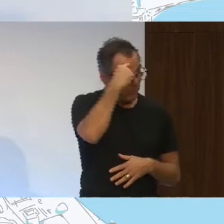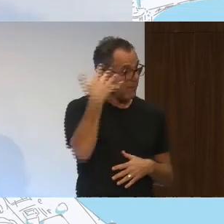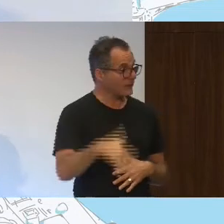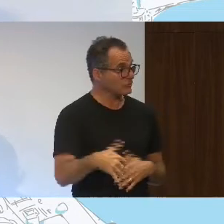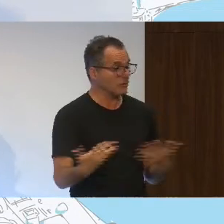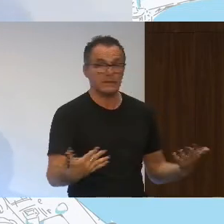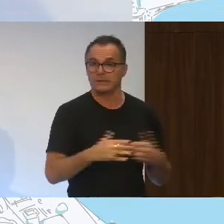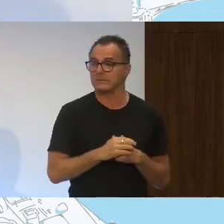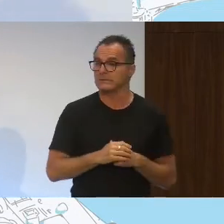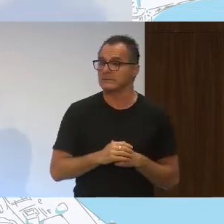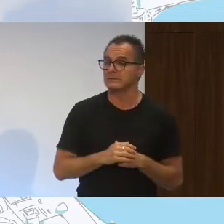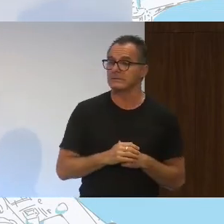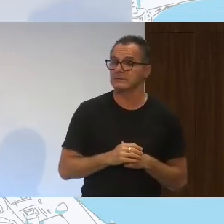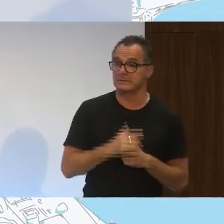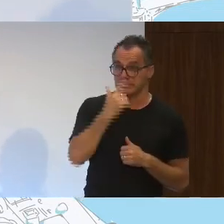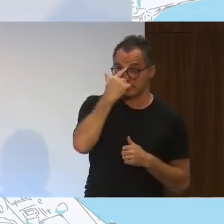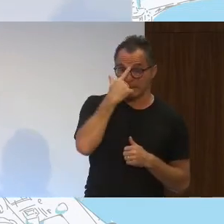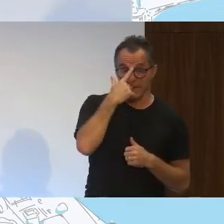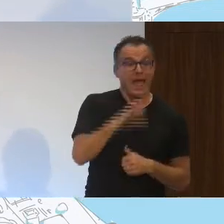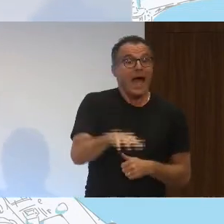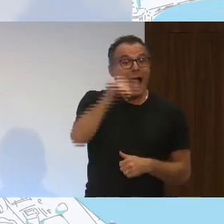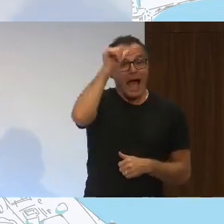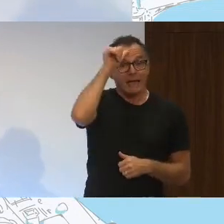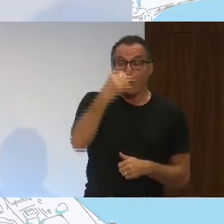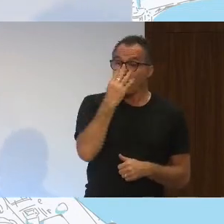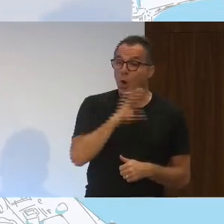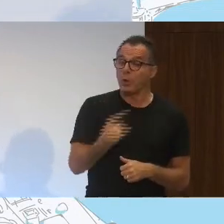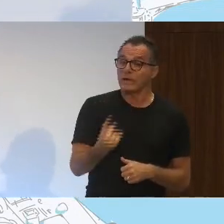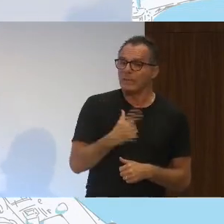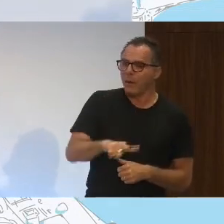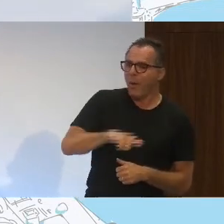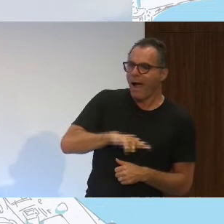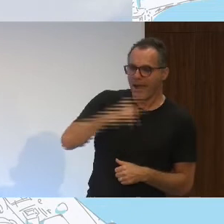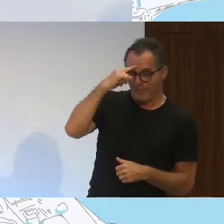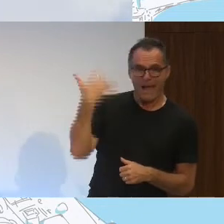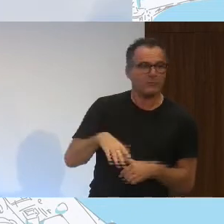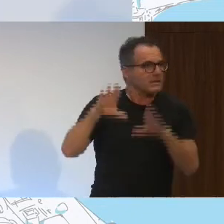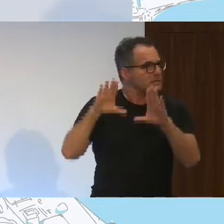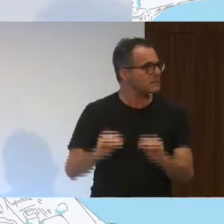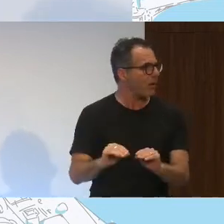I know that often one getting a cold because the migraines stop dead. And I have no idea why.